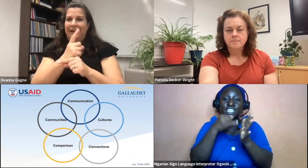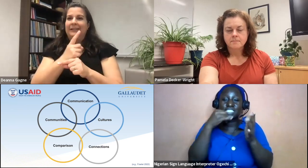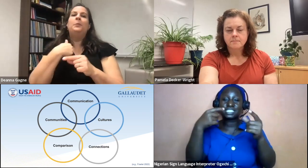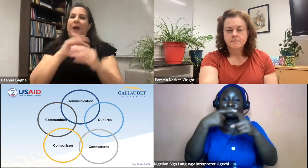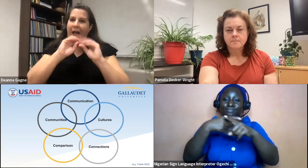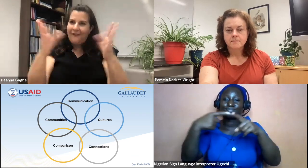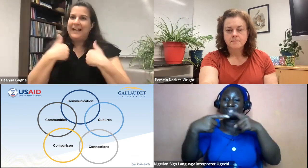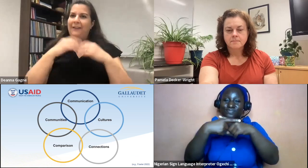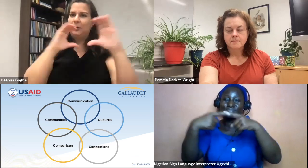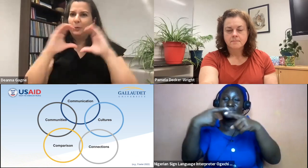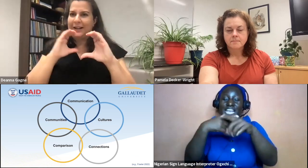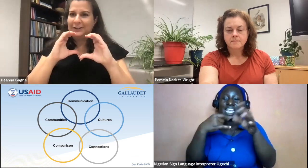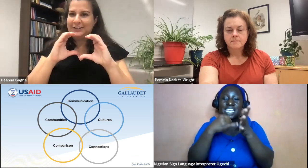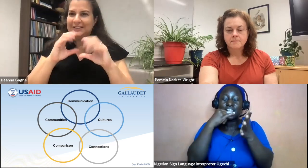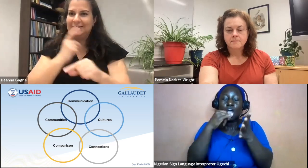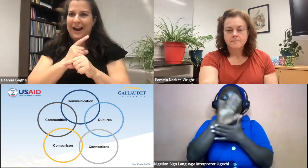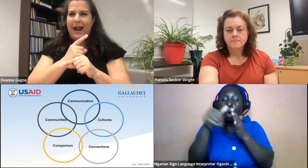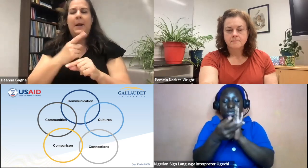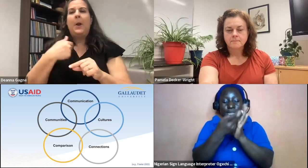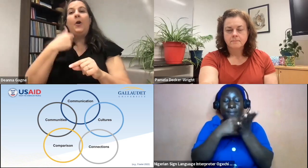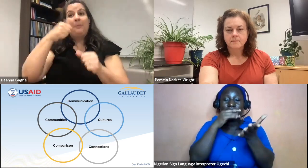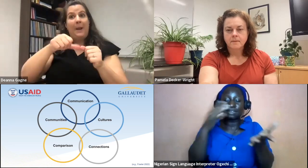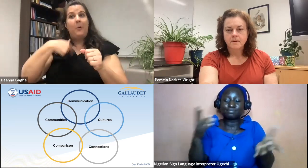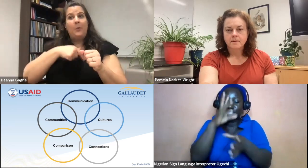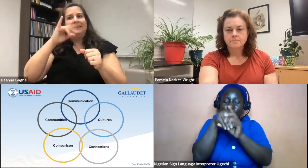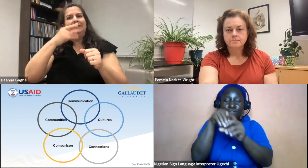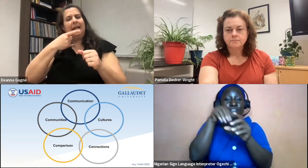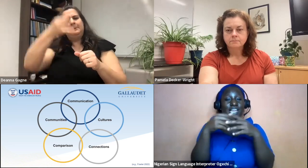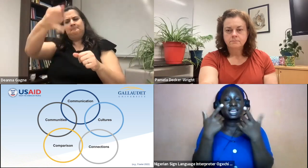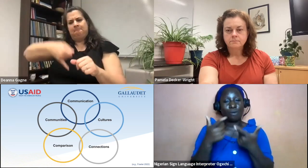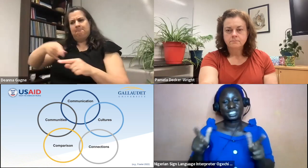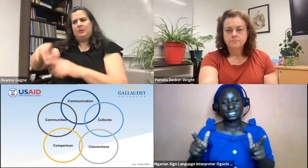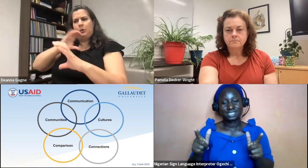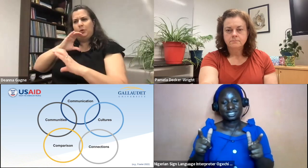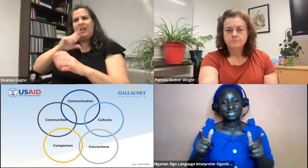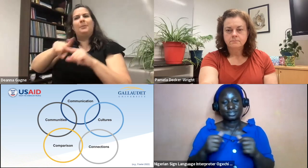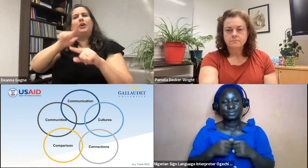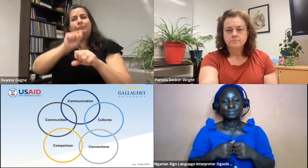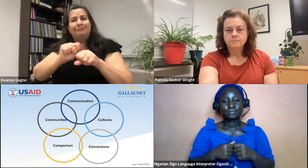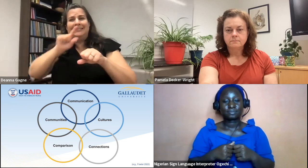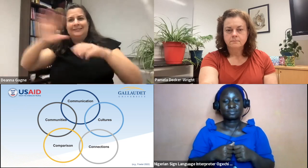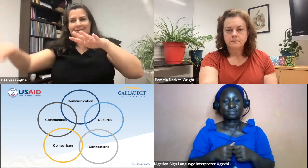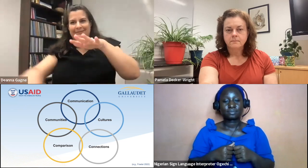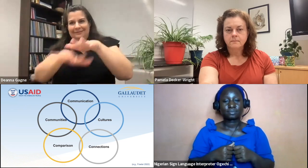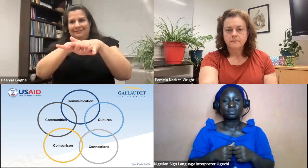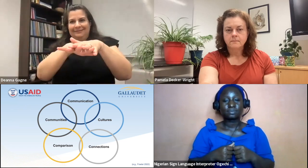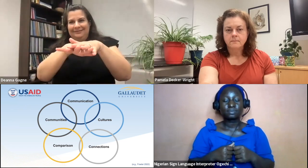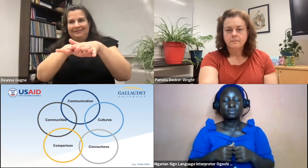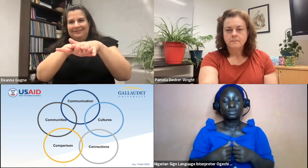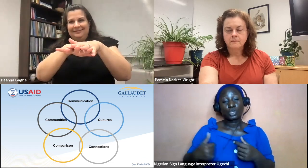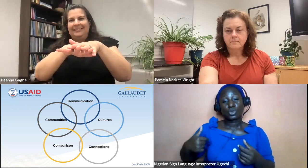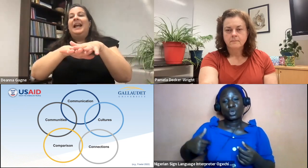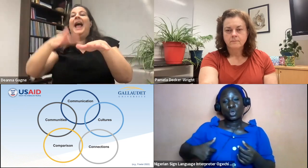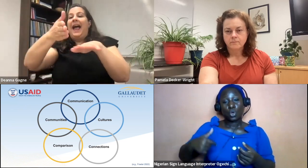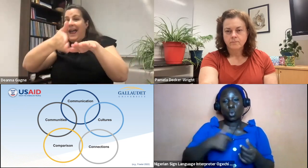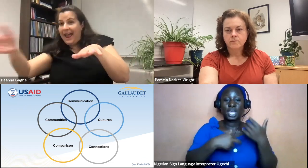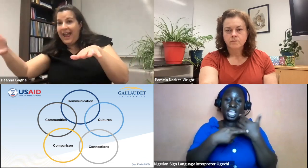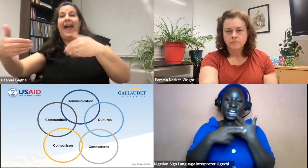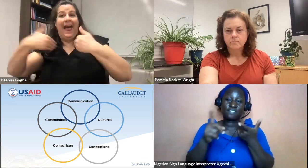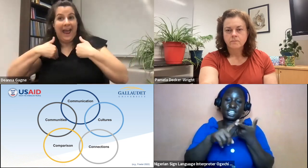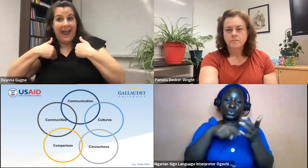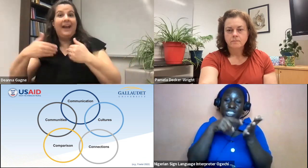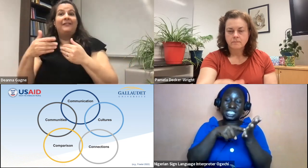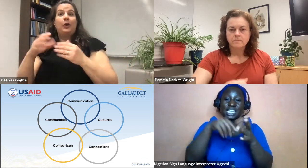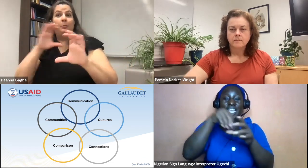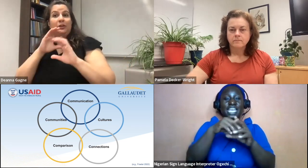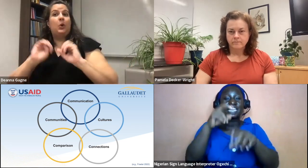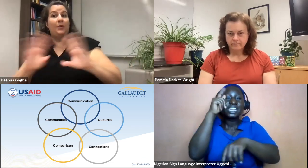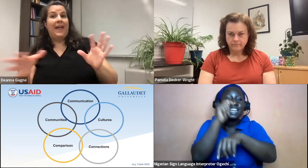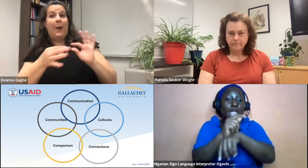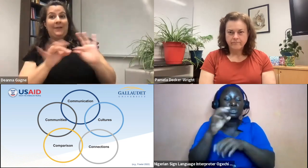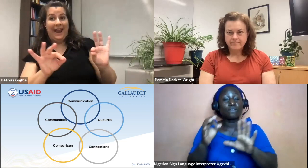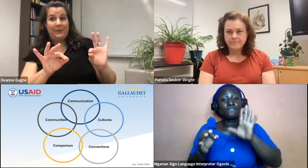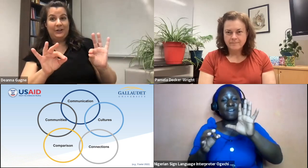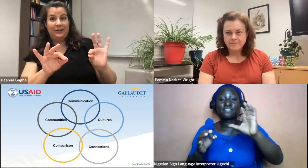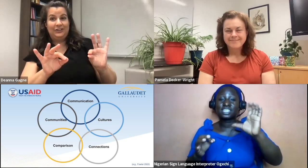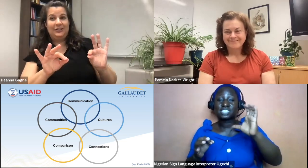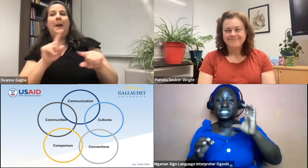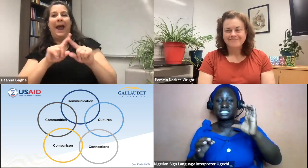We refer to this sometimes as the 5, c. Because language has that communication right, and we said that there is a line between communication and linguistics. But that's only as a field of study.